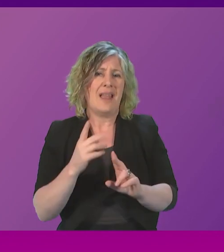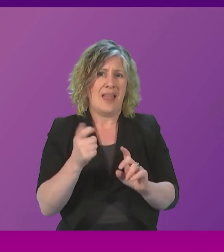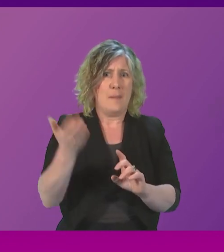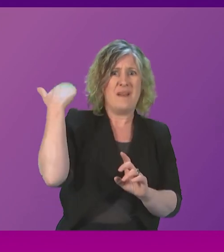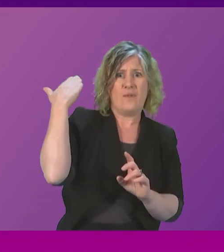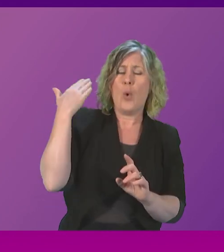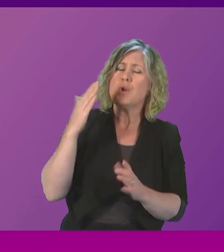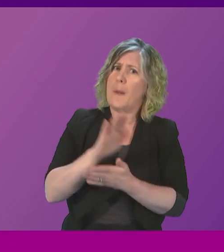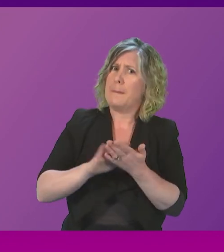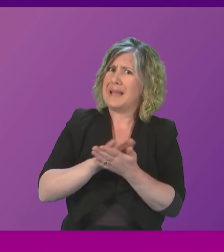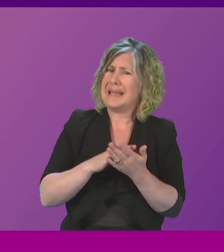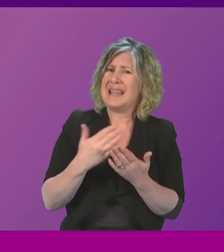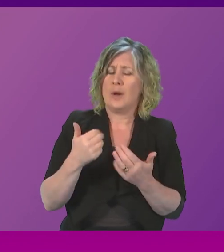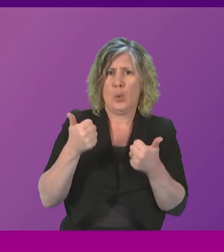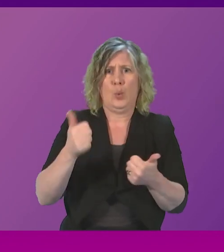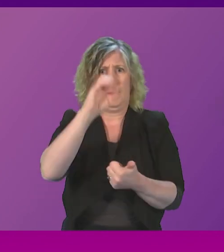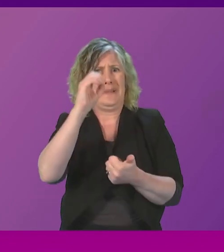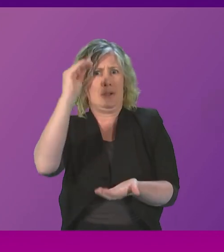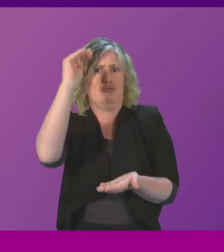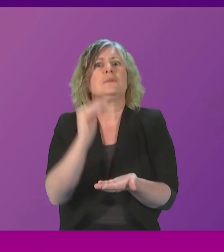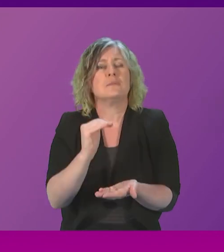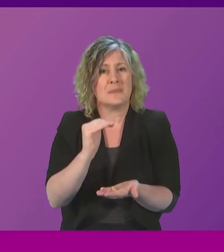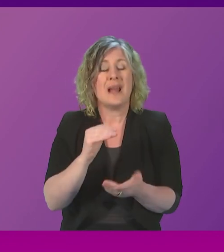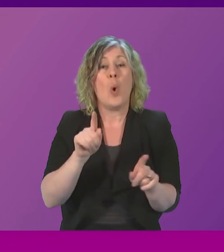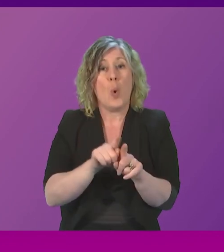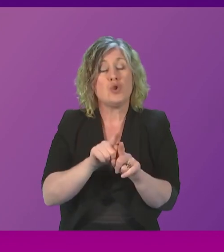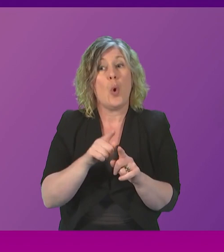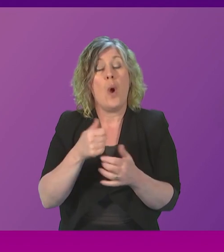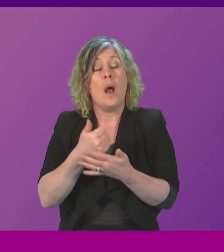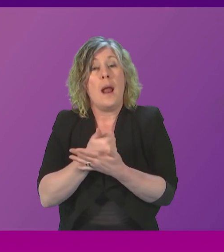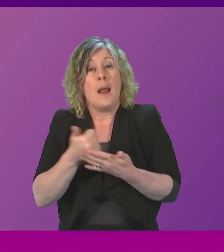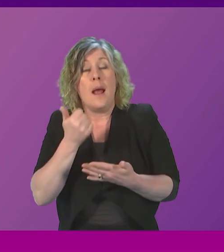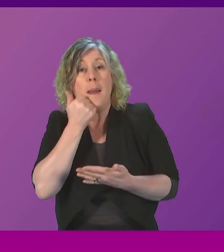cent reduction. The number of people who have been recruited to work in CAMHS has reached a record high